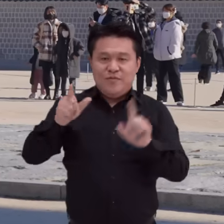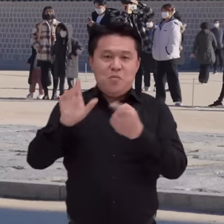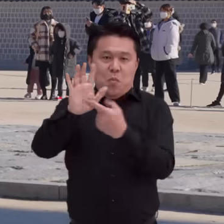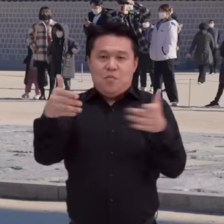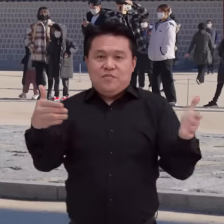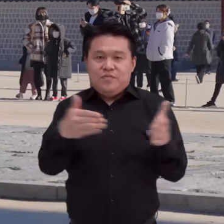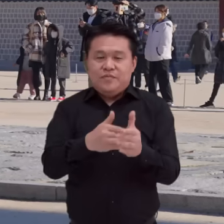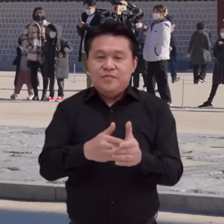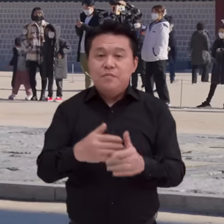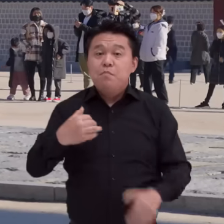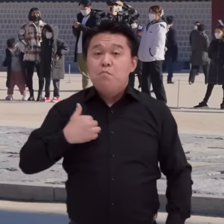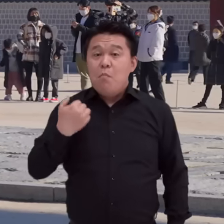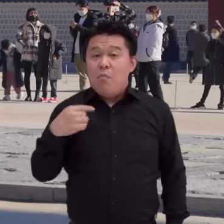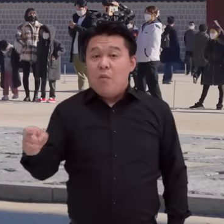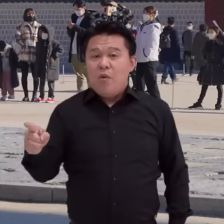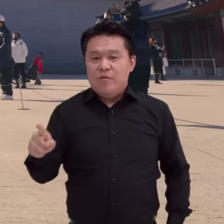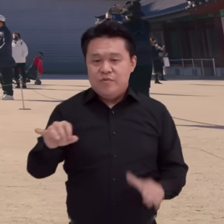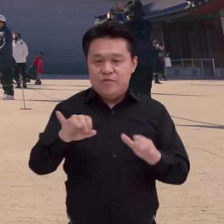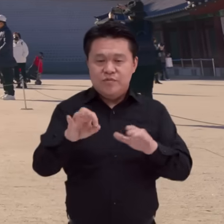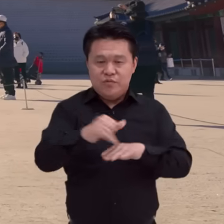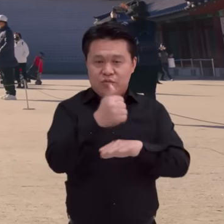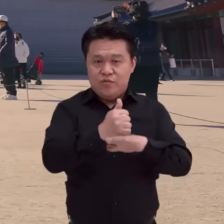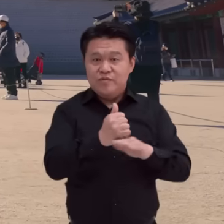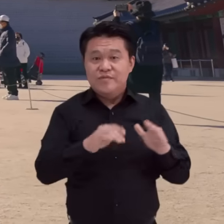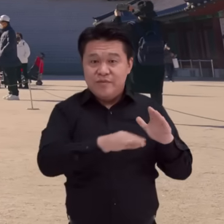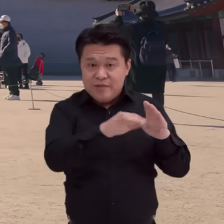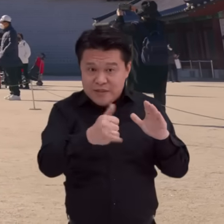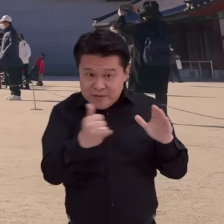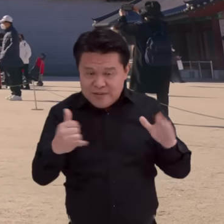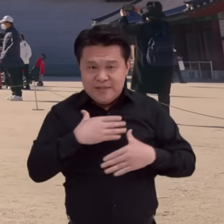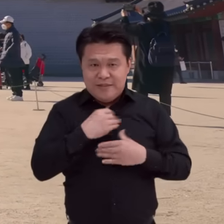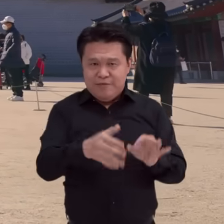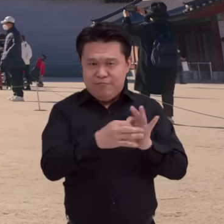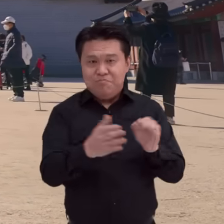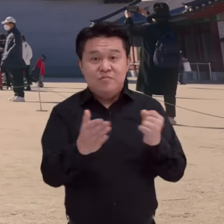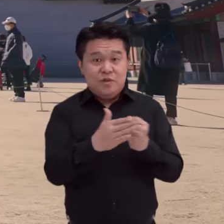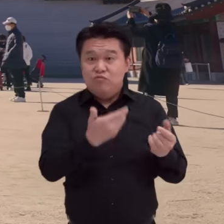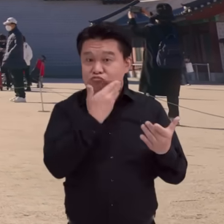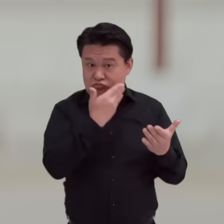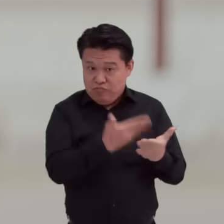The tasks of the royal guards were directly related to the safety of the royal family, which was quite important.